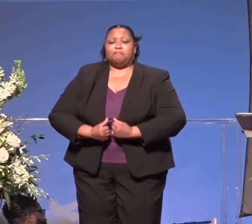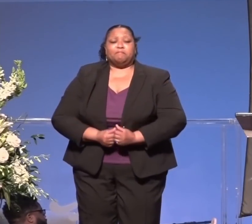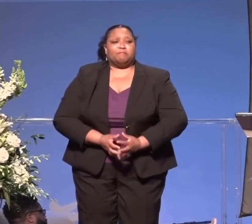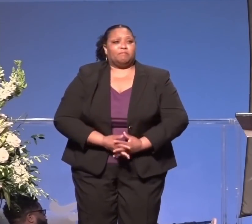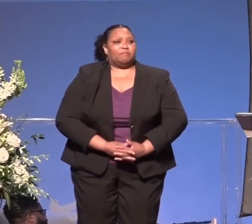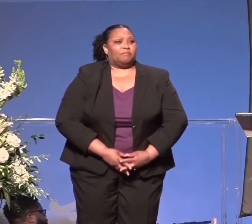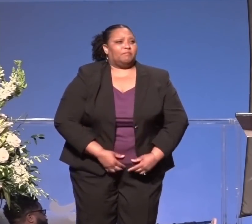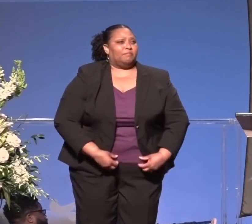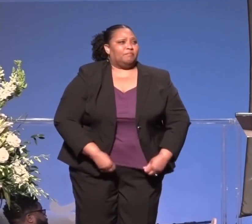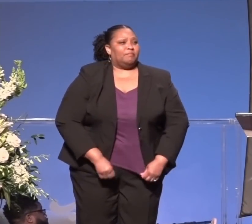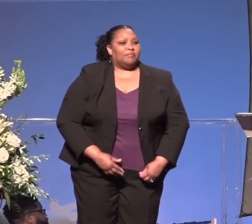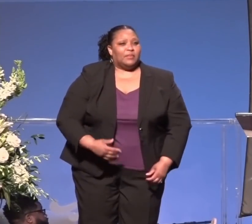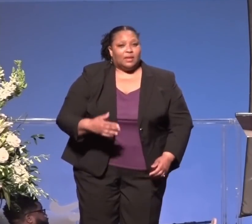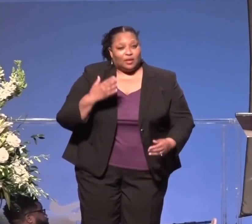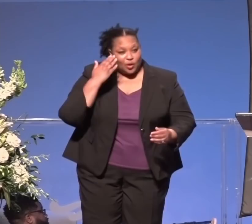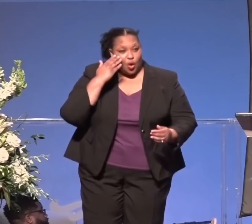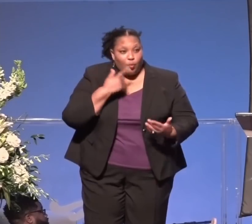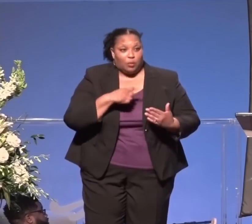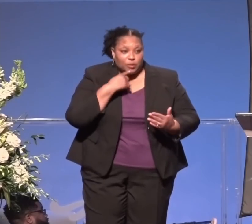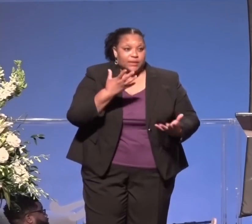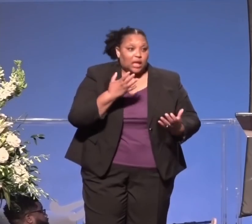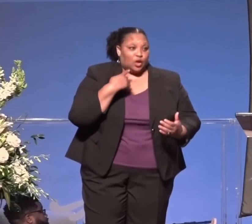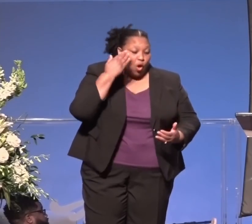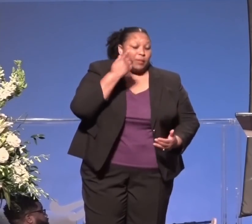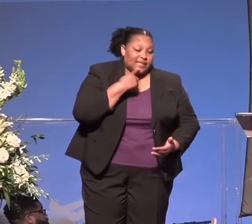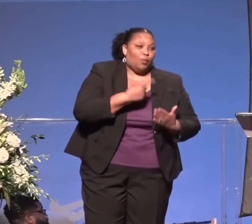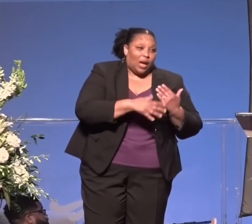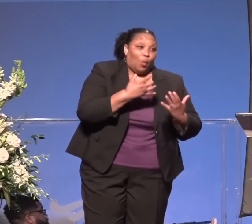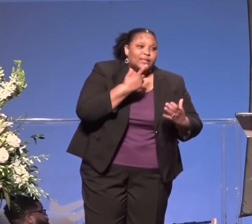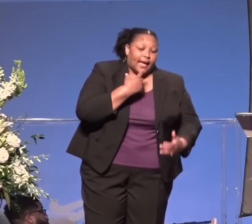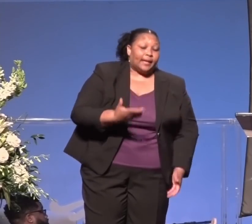Y’ALL DO KNOW I’M AL SHARPTON,